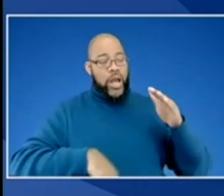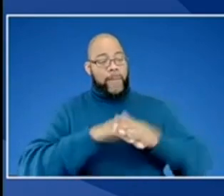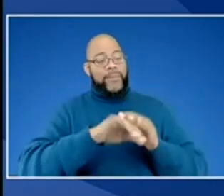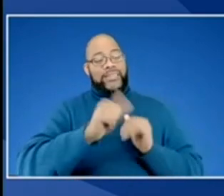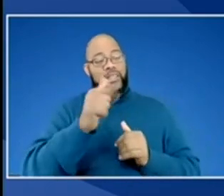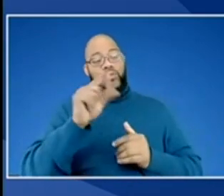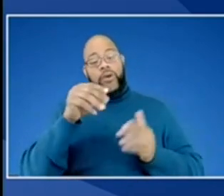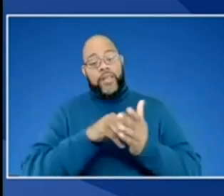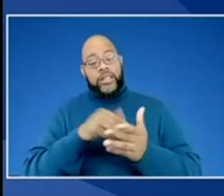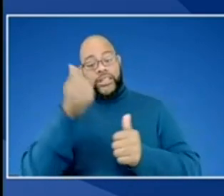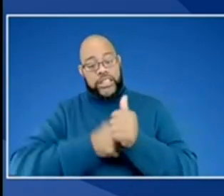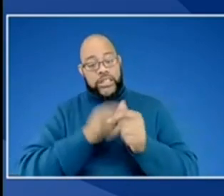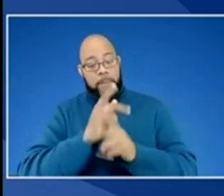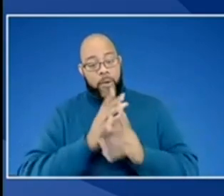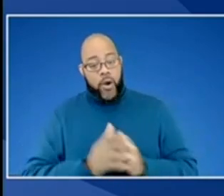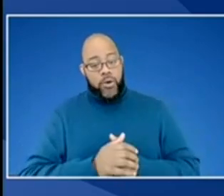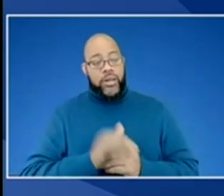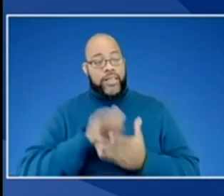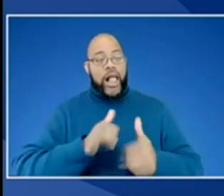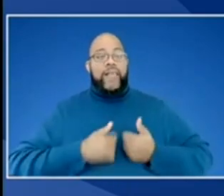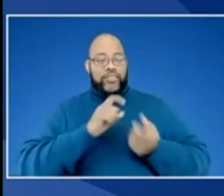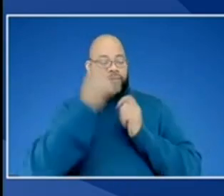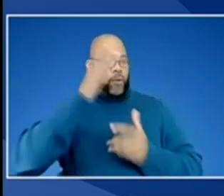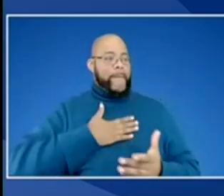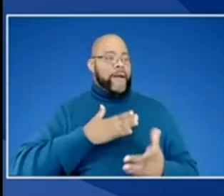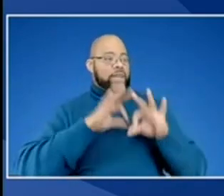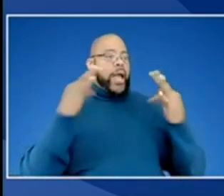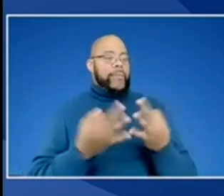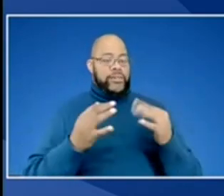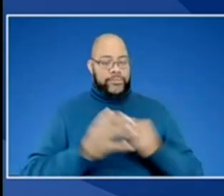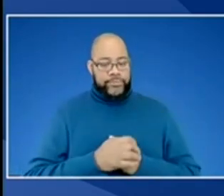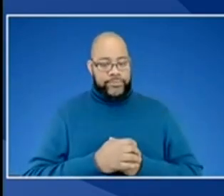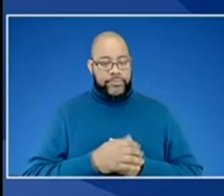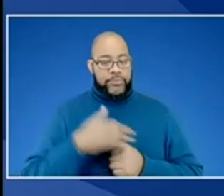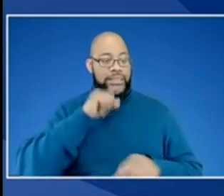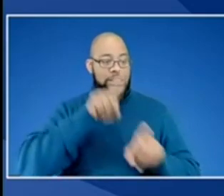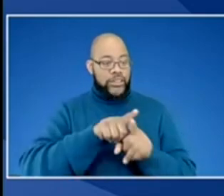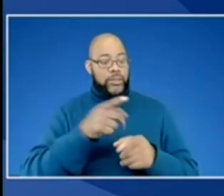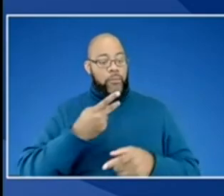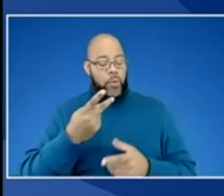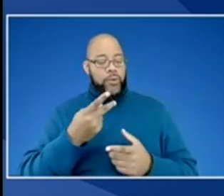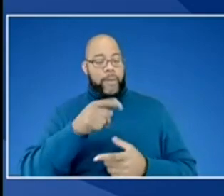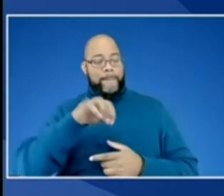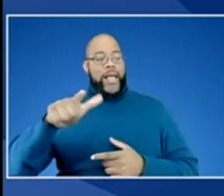borrower would have been life-changing for my family. Both my sister and I were Pell Grant recipients, and each of us would